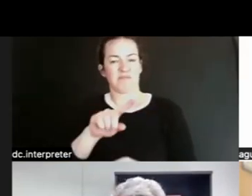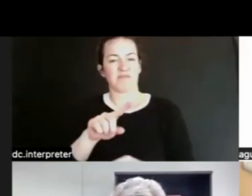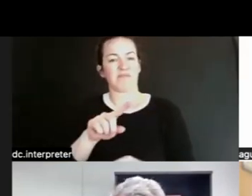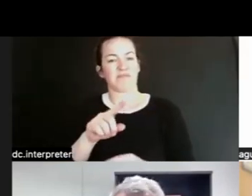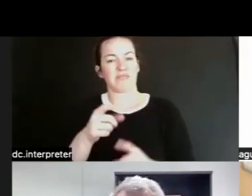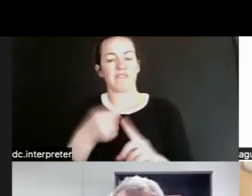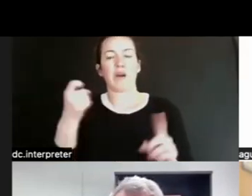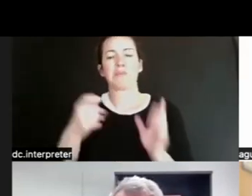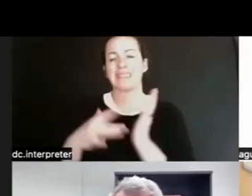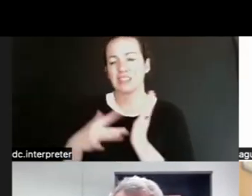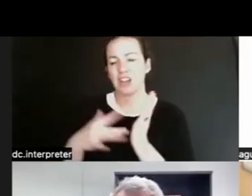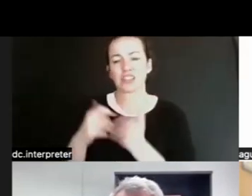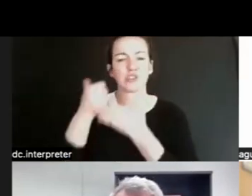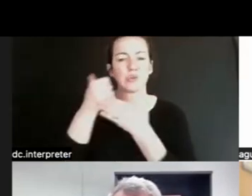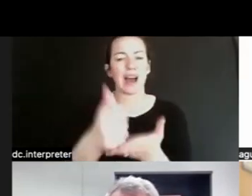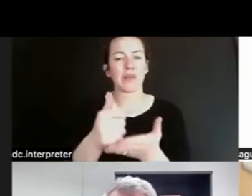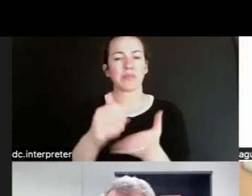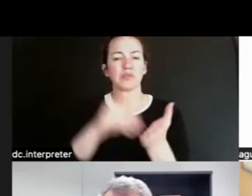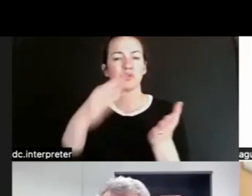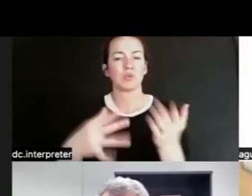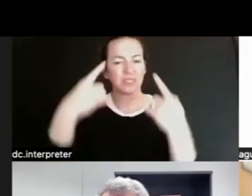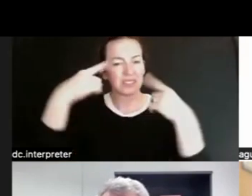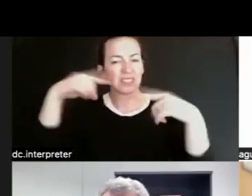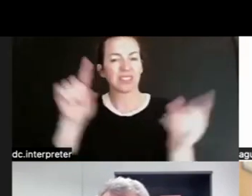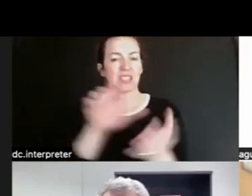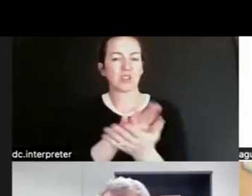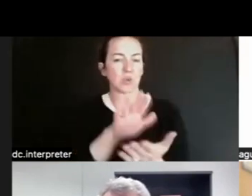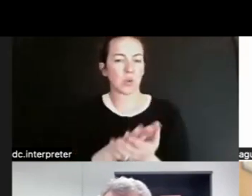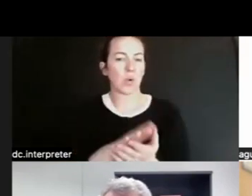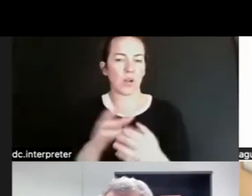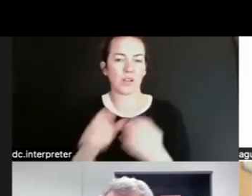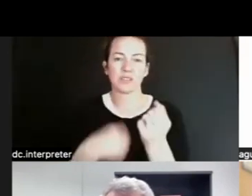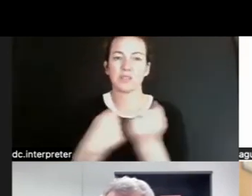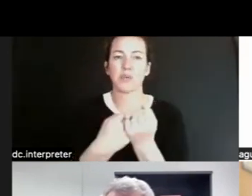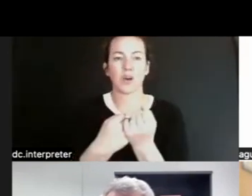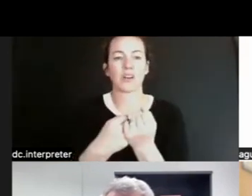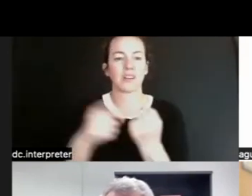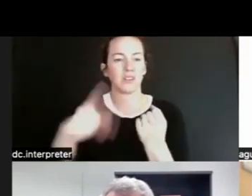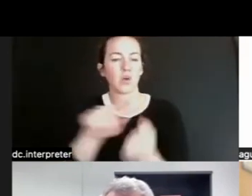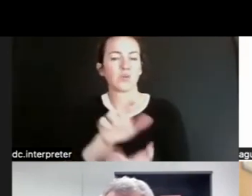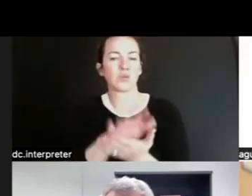helping students succeed academically, you know, supporting the the schools doing what they need to